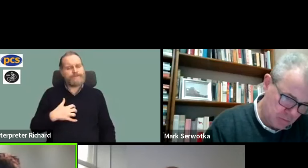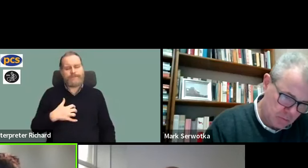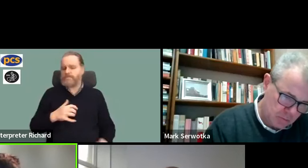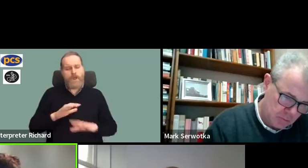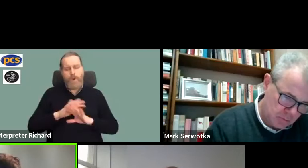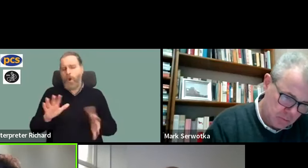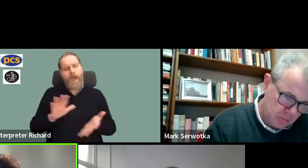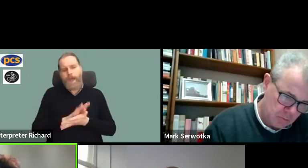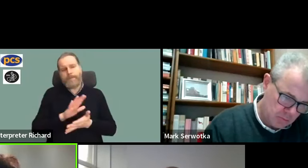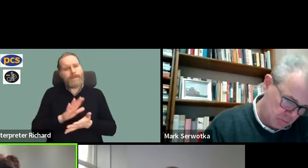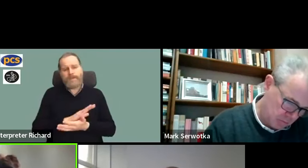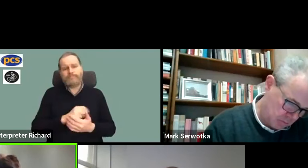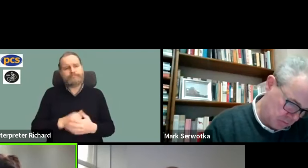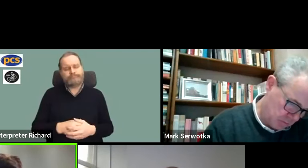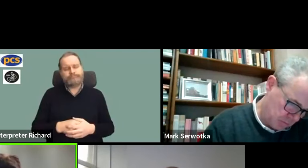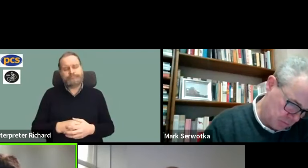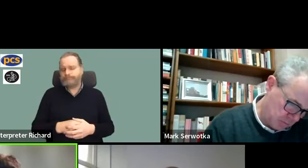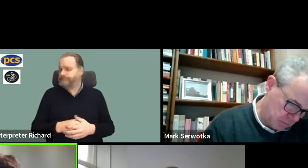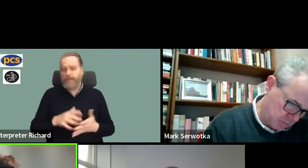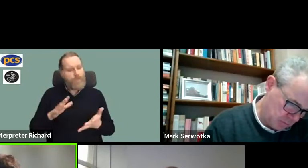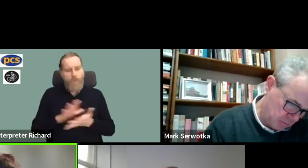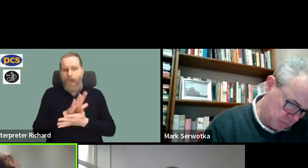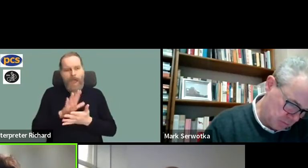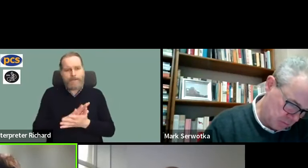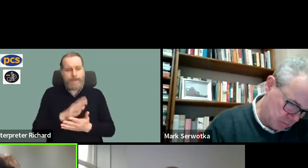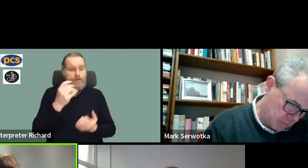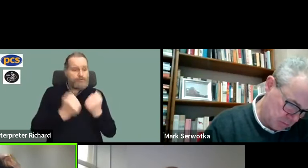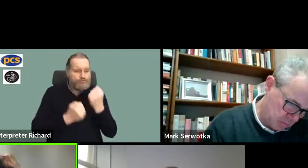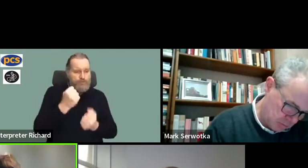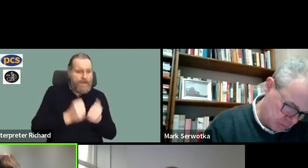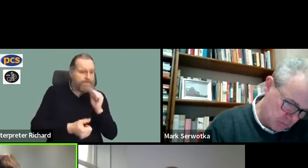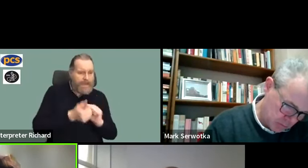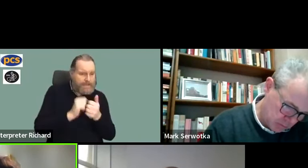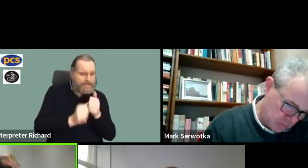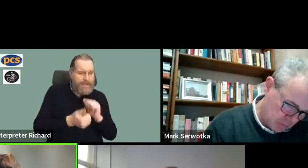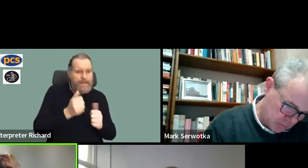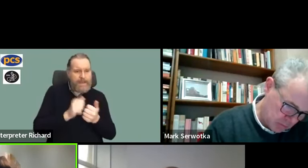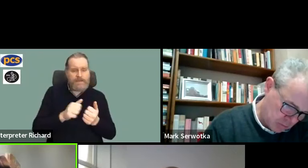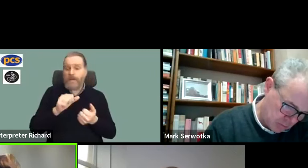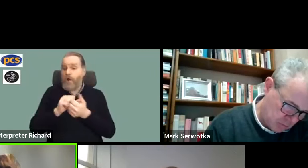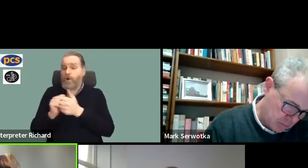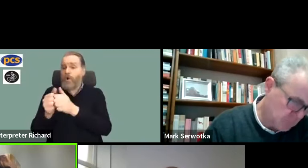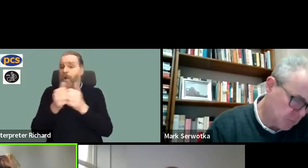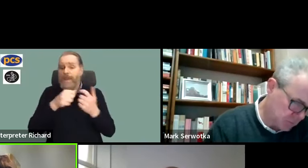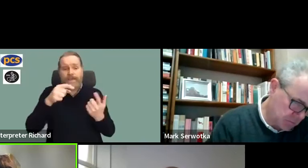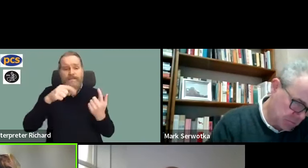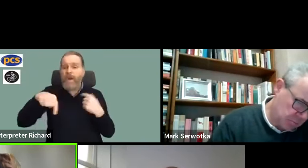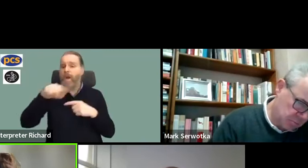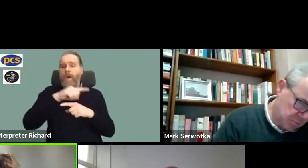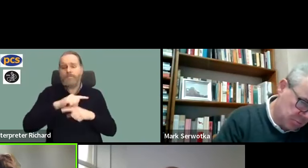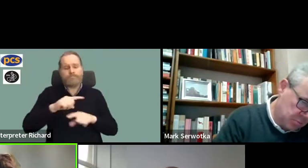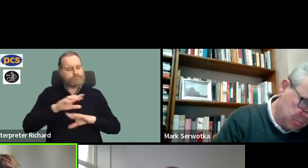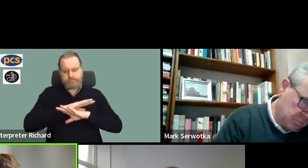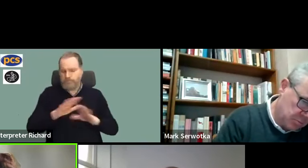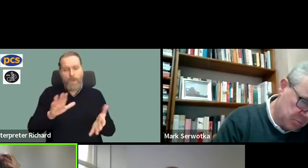A a indeed everybody's unhappy and and we're angry, driving it miners aminers and my colleagues aminers and my colleagues are and we're gonna show that t in a